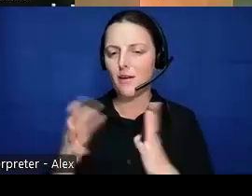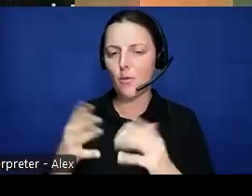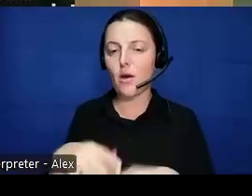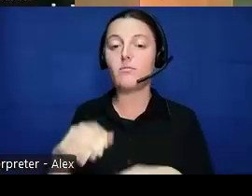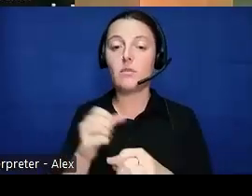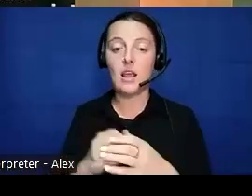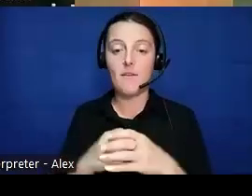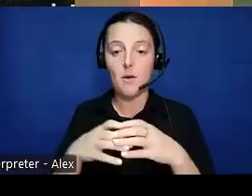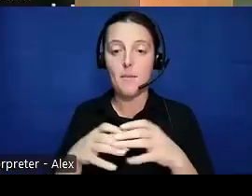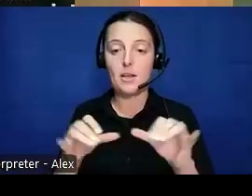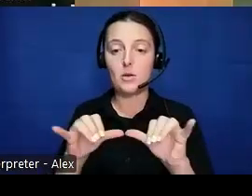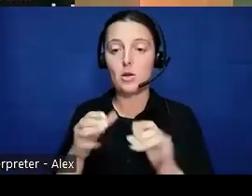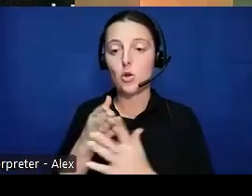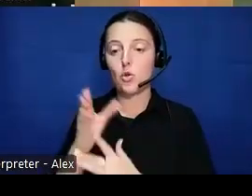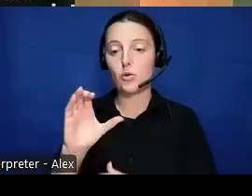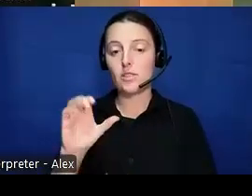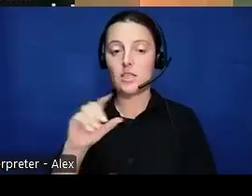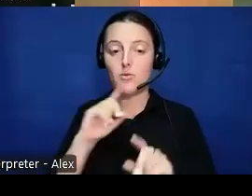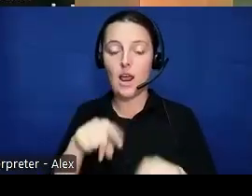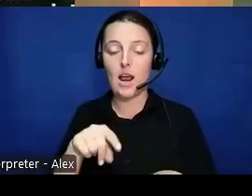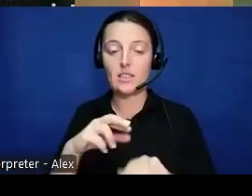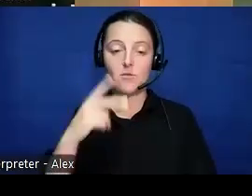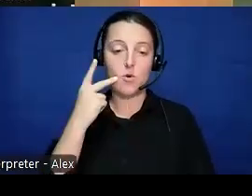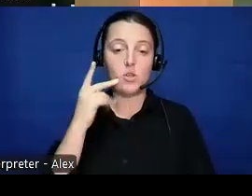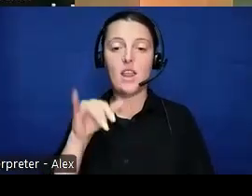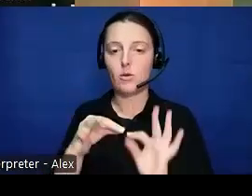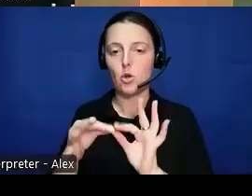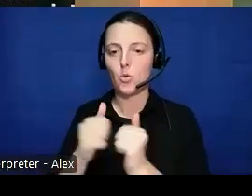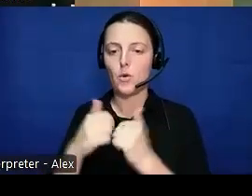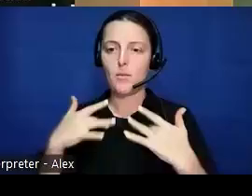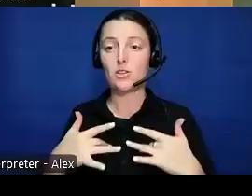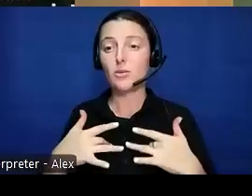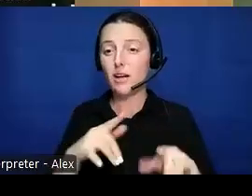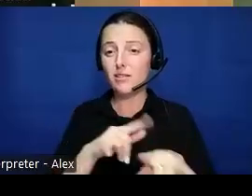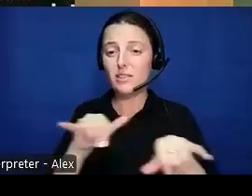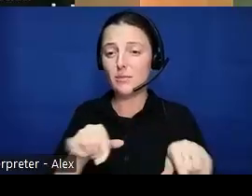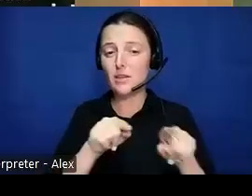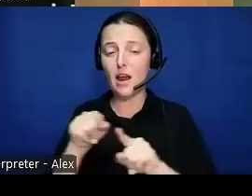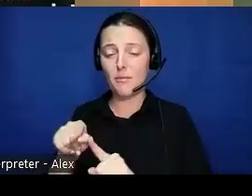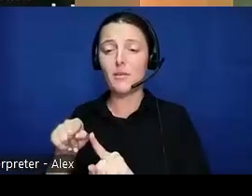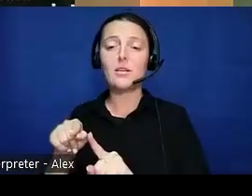associated with depression but so was uh treatment type namely chemotherapy and disease type which